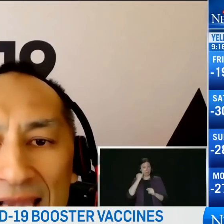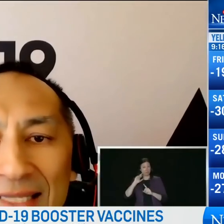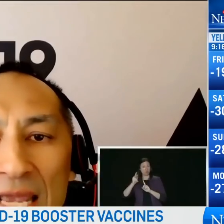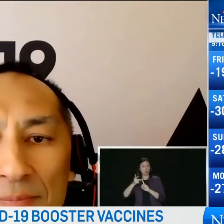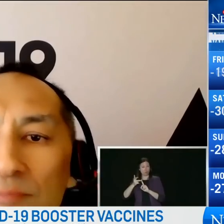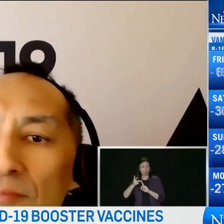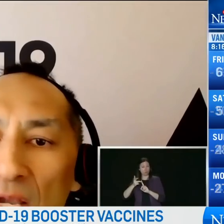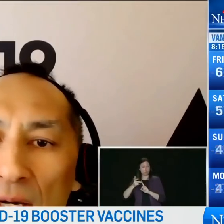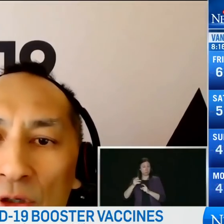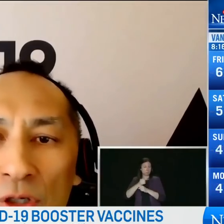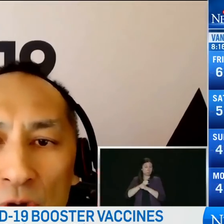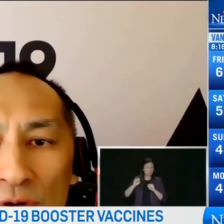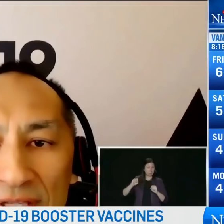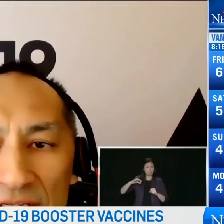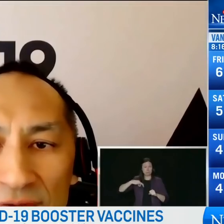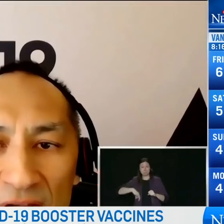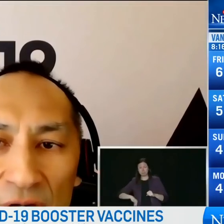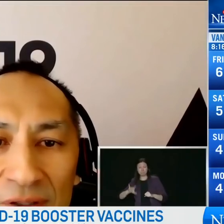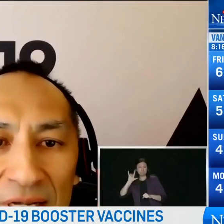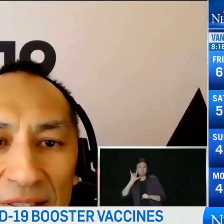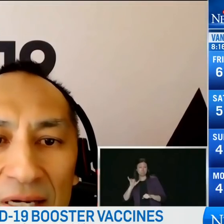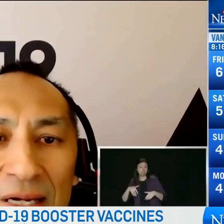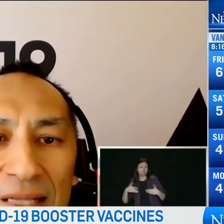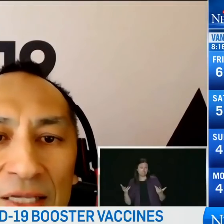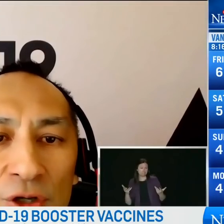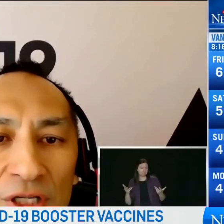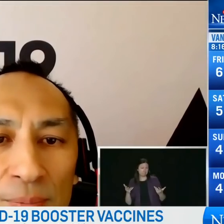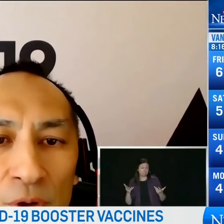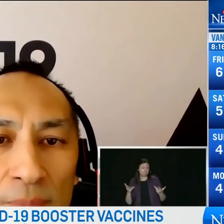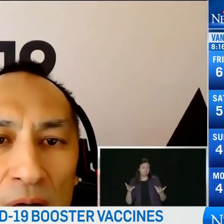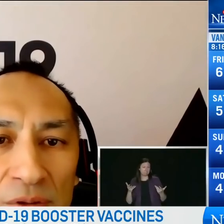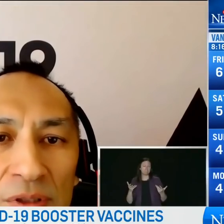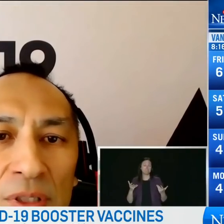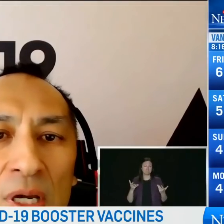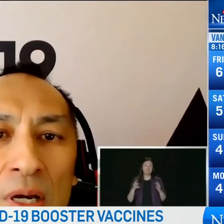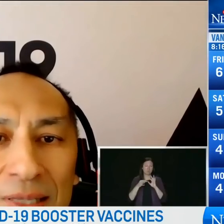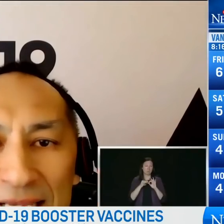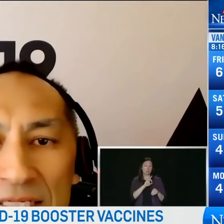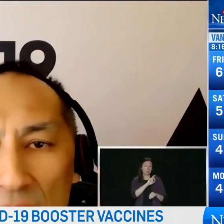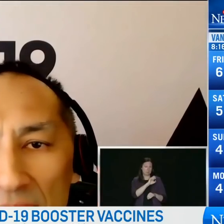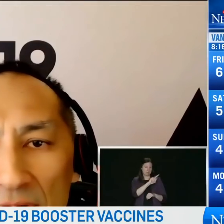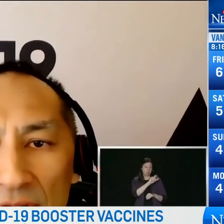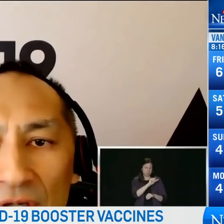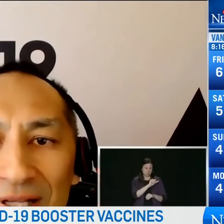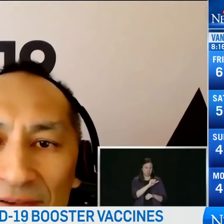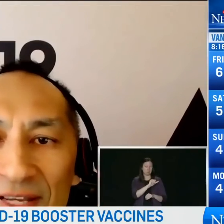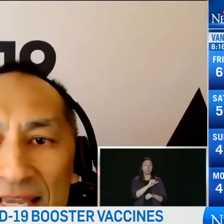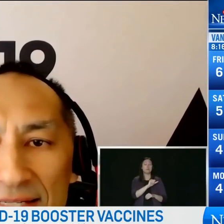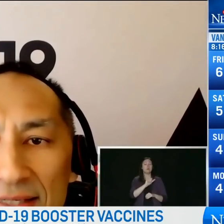VACCINES OVERTIME AND THE SAFETY OF POTENTIAL BENEFITS OF mRNA